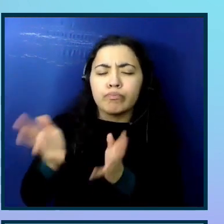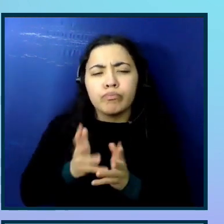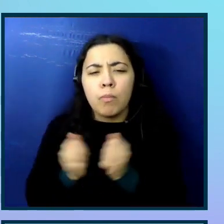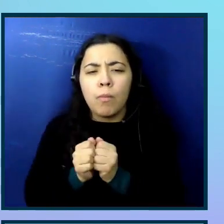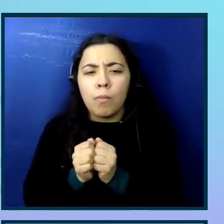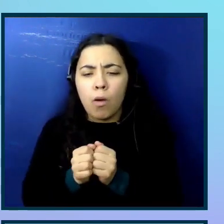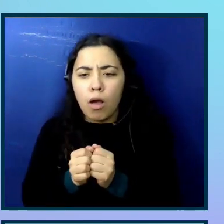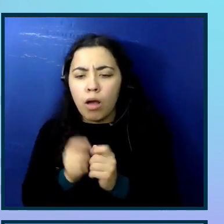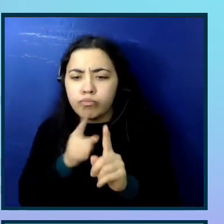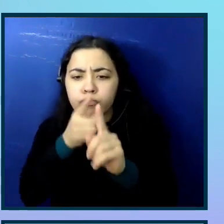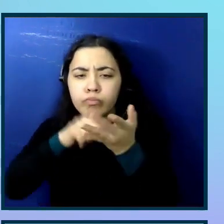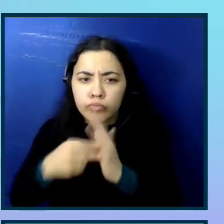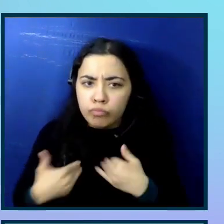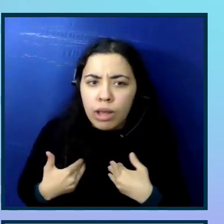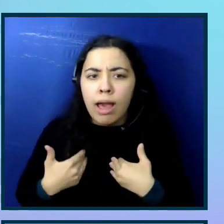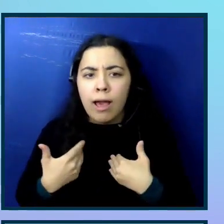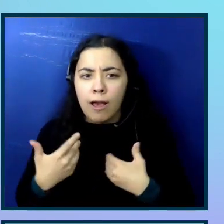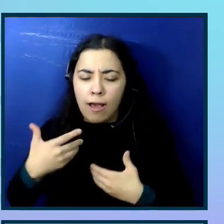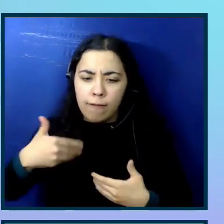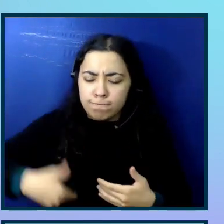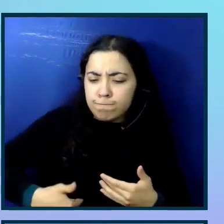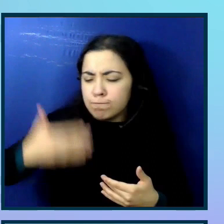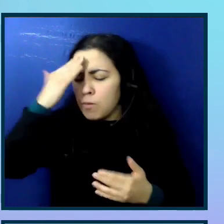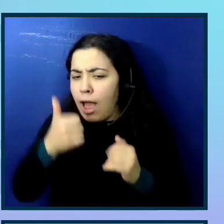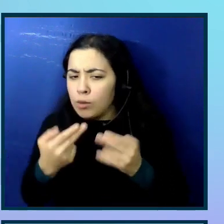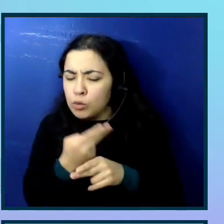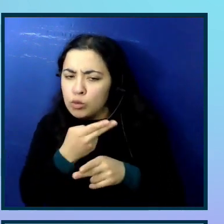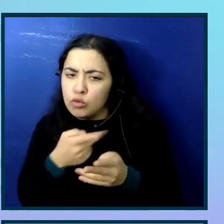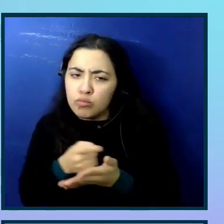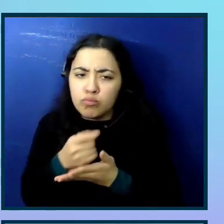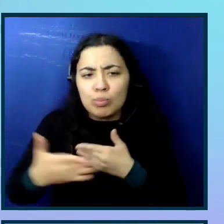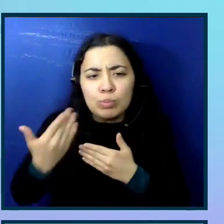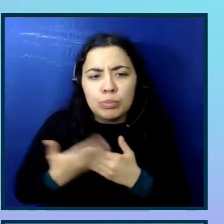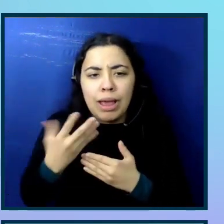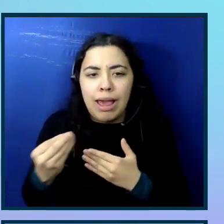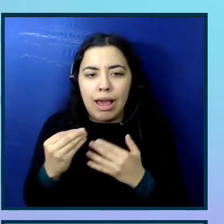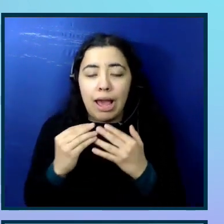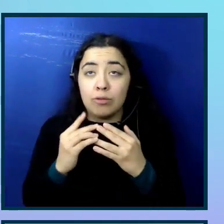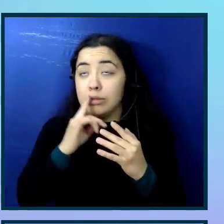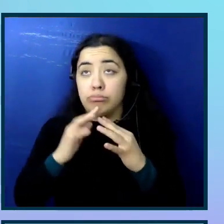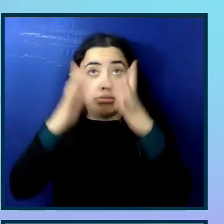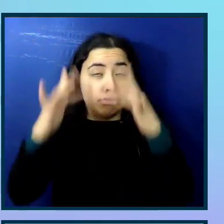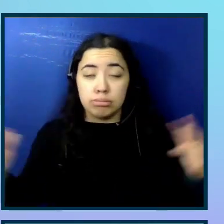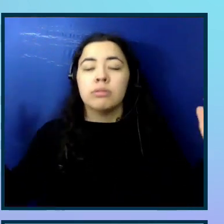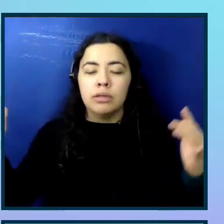It was about 20 different words. And then some of the activities that we did, there's a ton of them, but some of the ones that we'll talk through